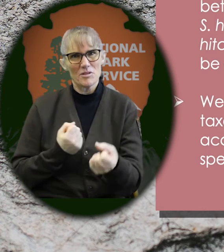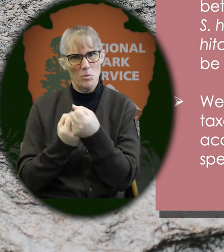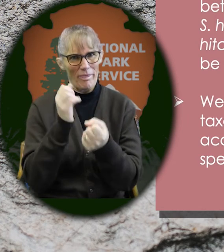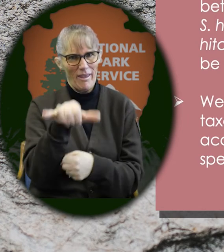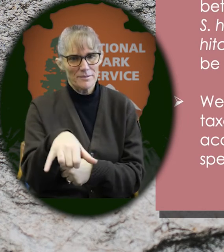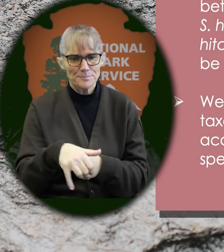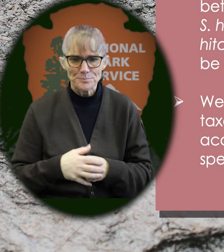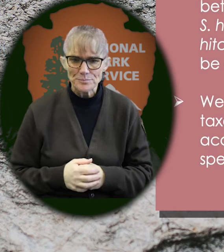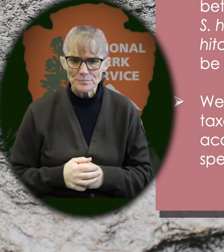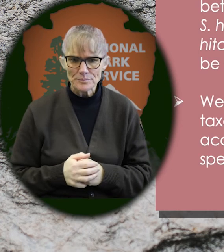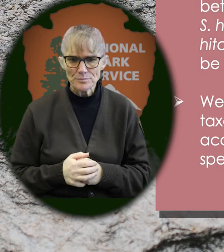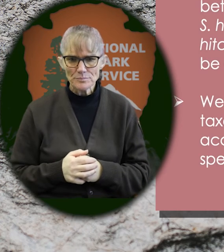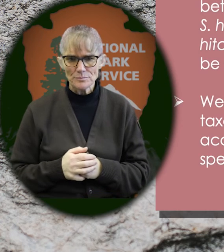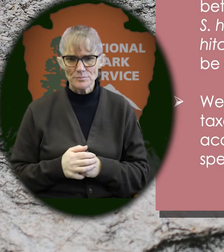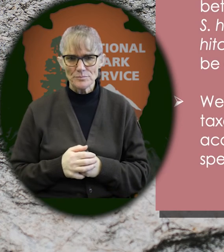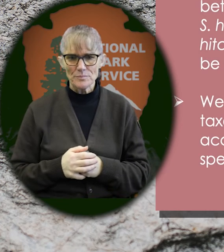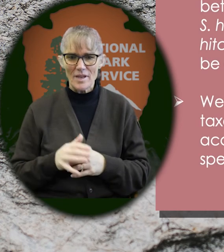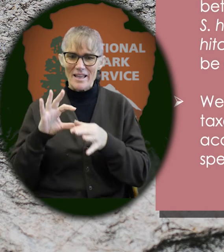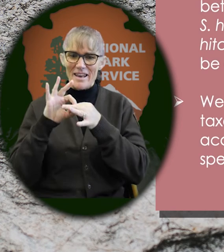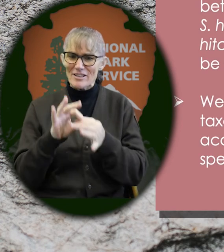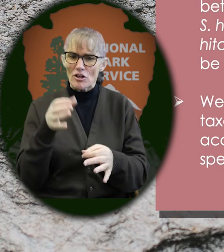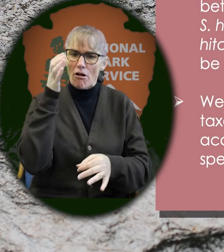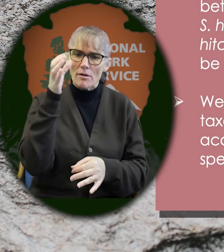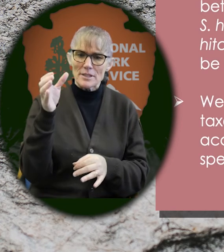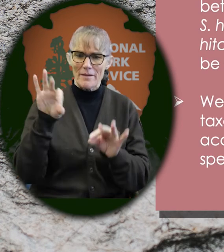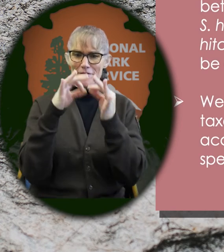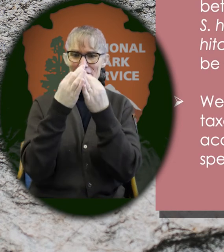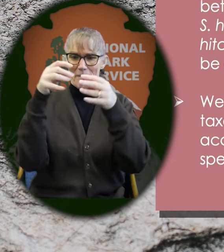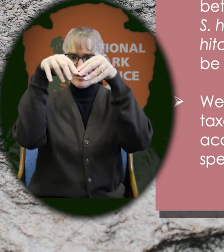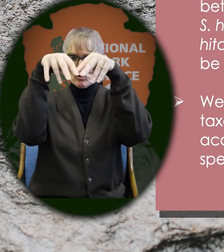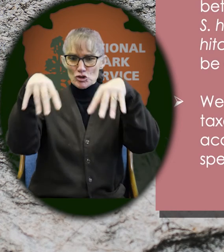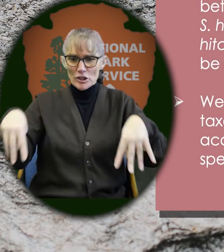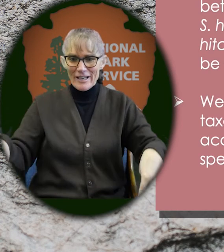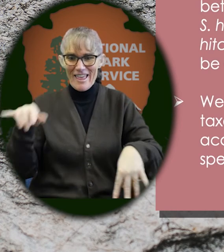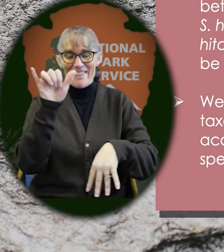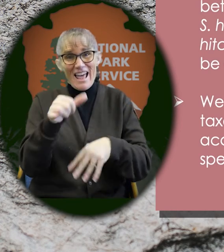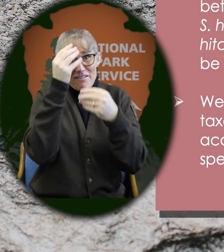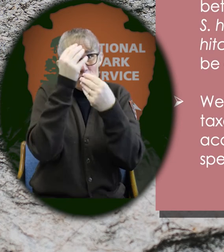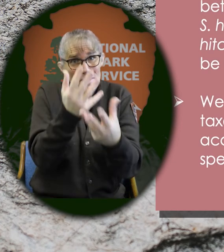Um. And this is just all connected to the idea that taxonomy is data in paleontology,